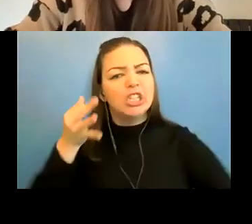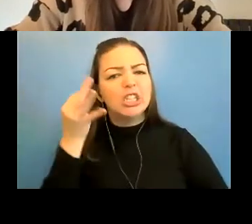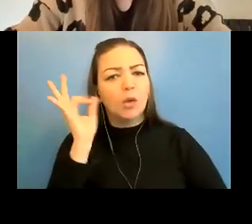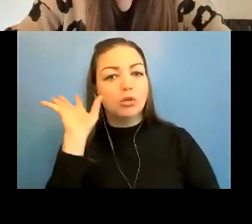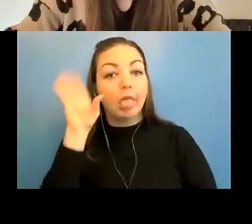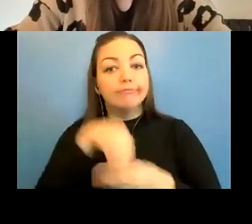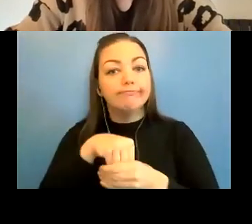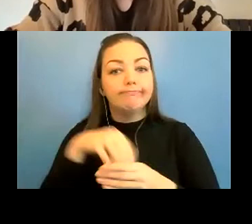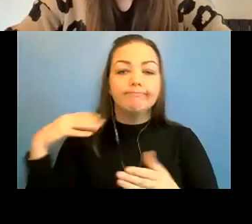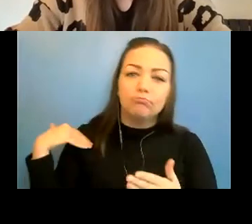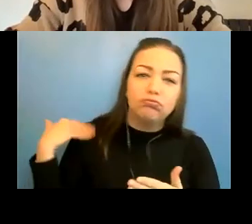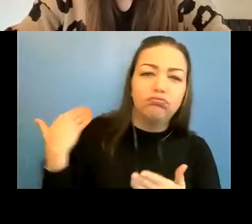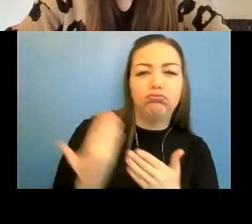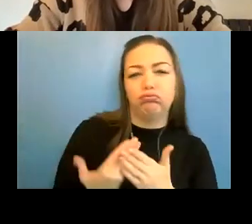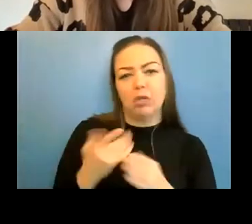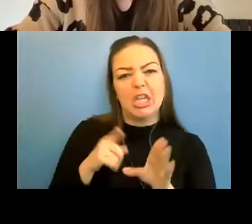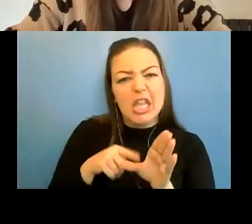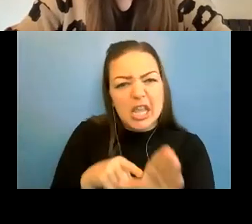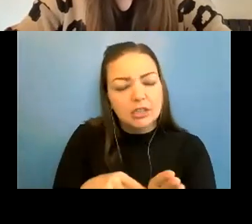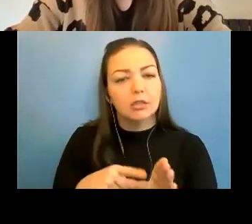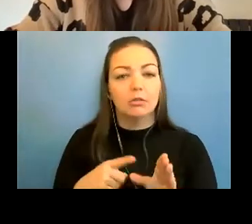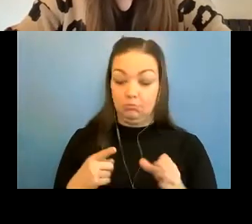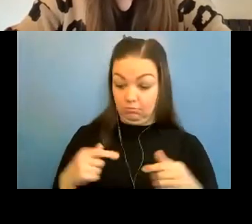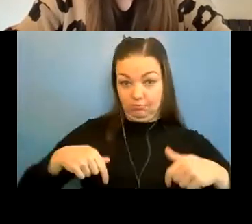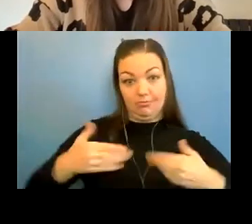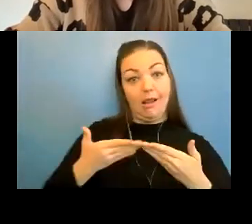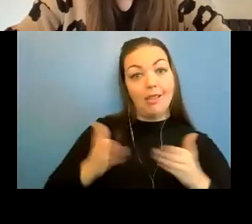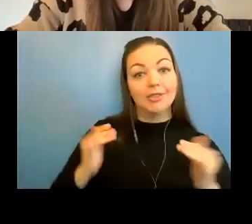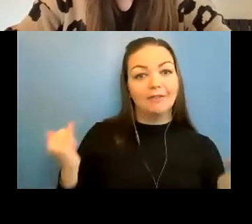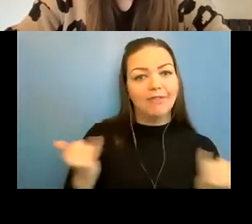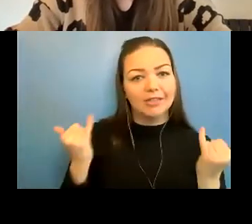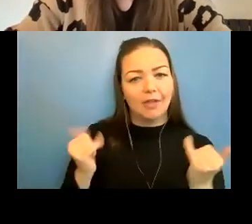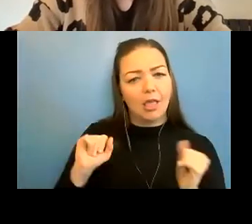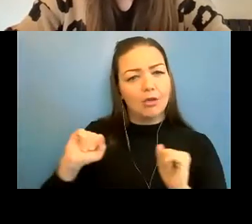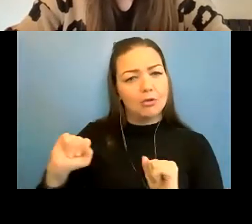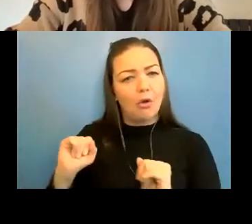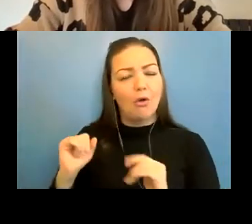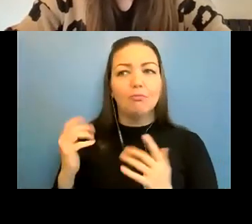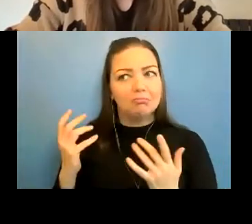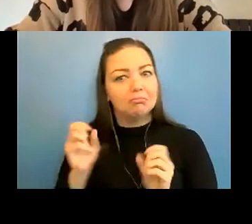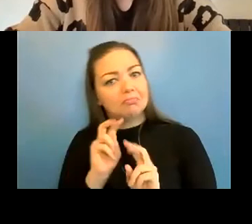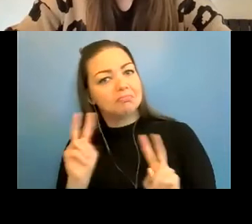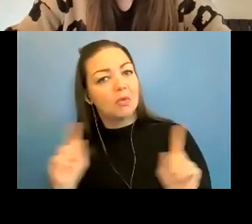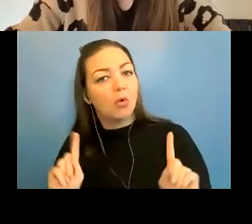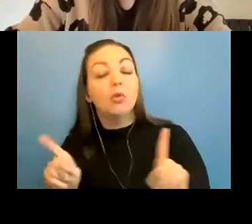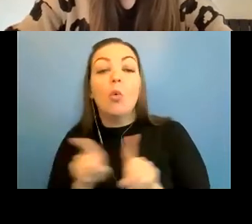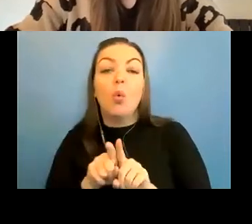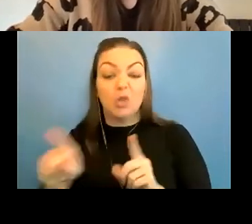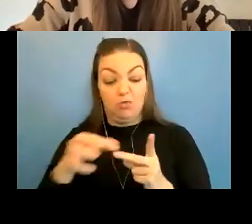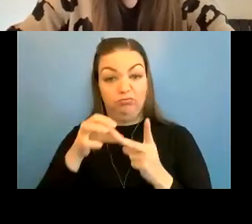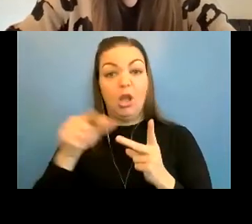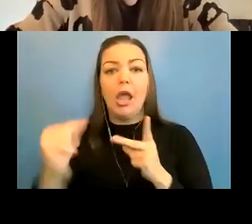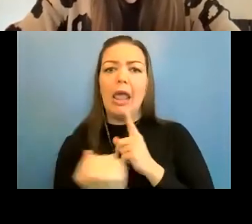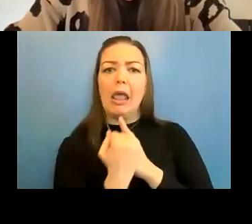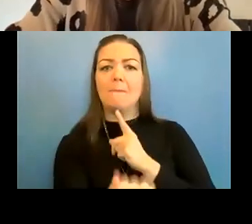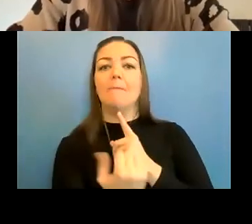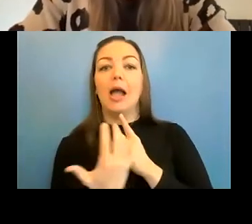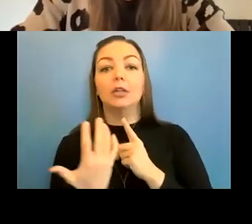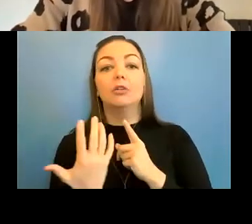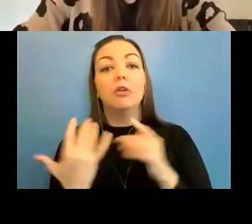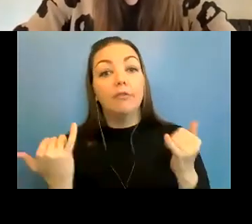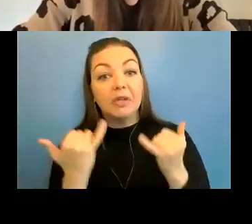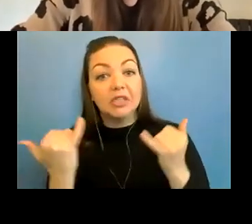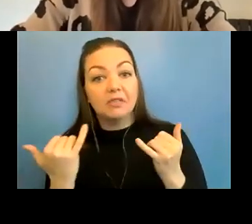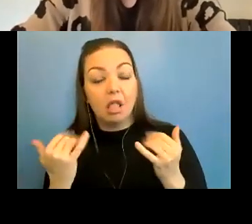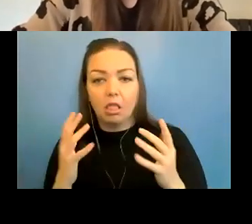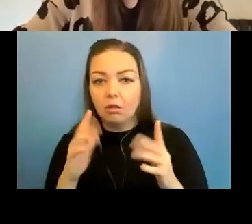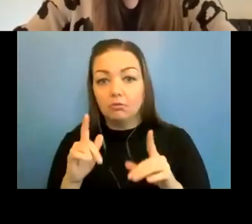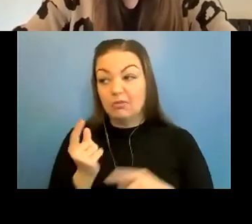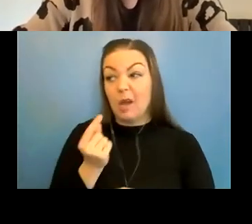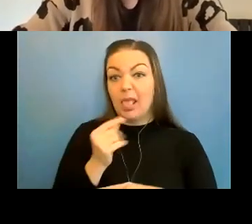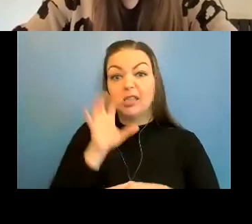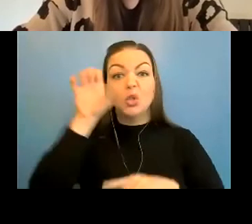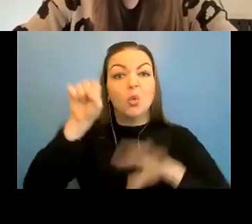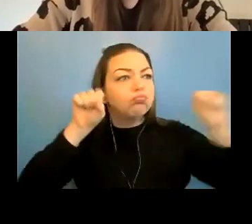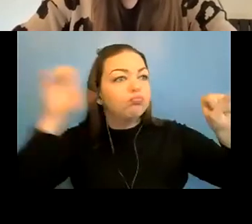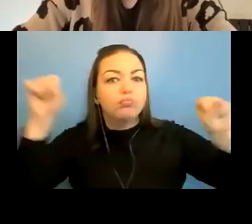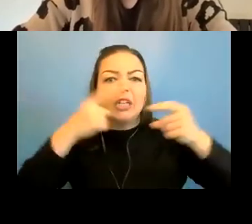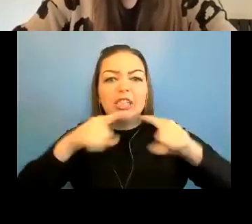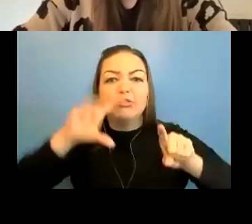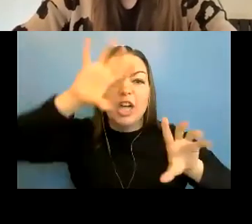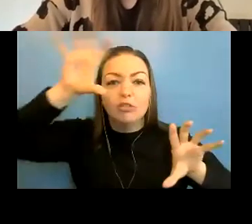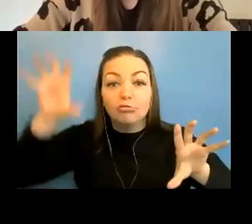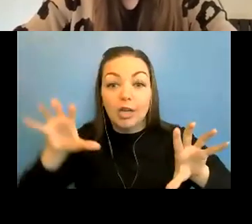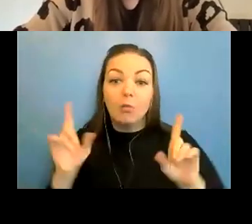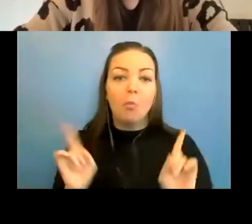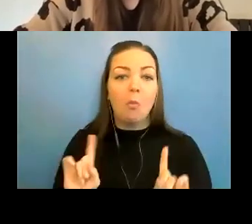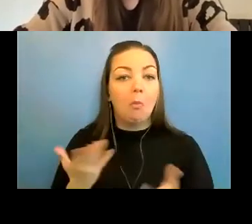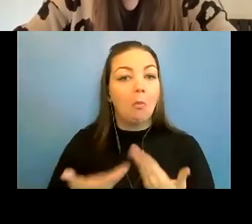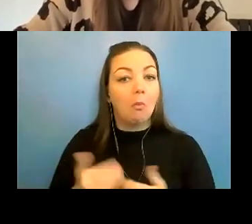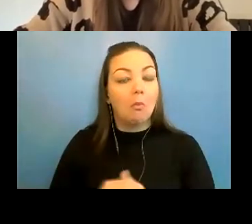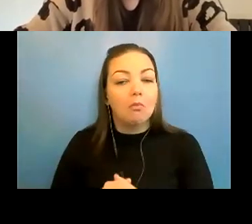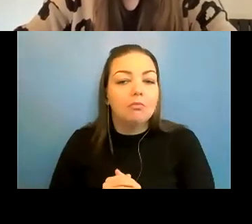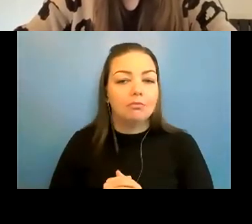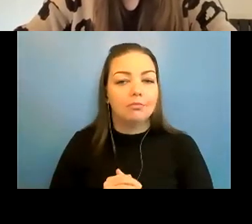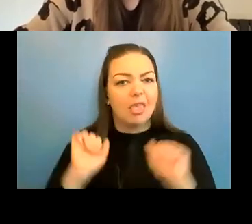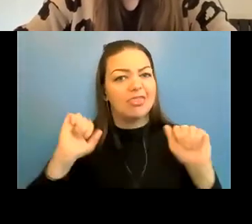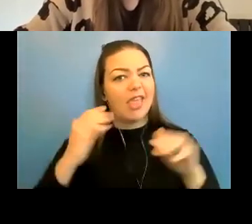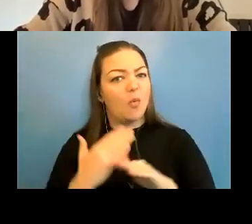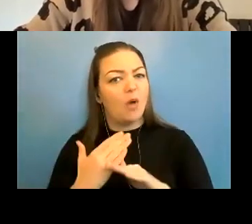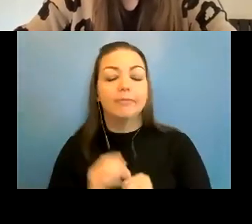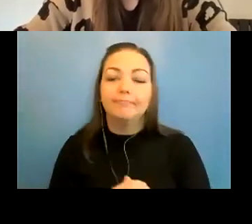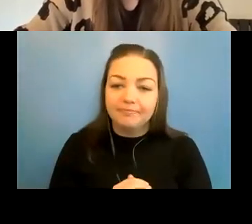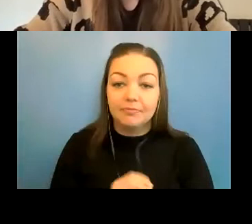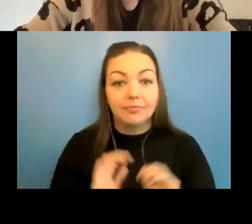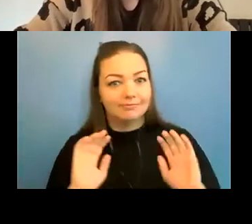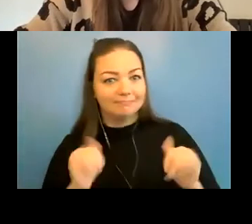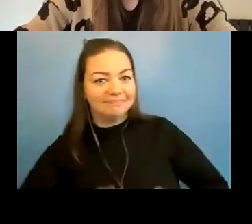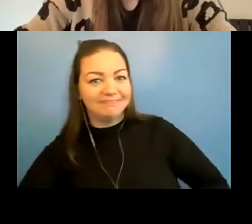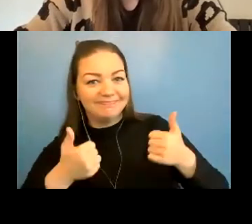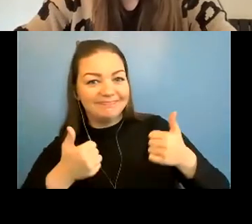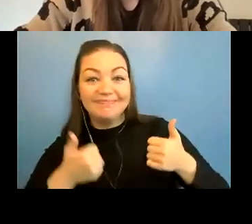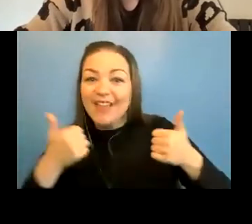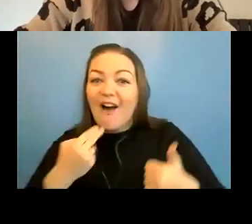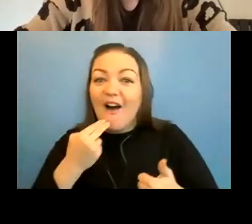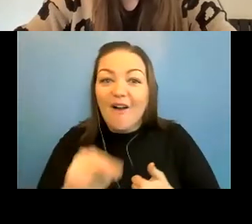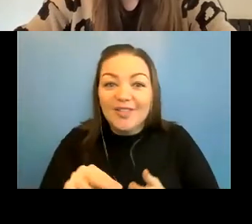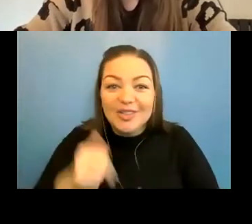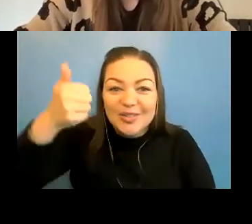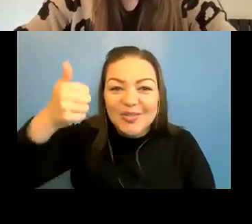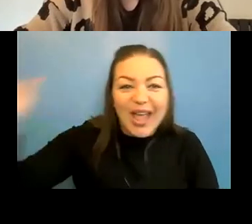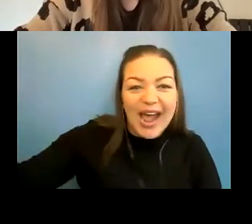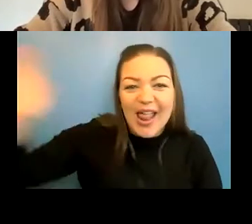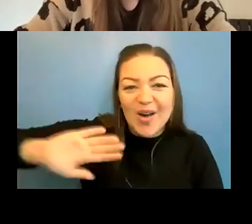I wondered if you wanted to explain a little bit about British Council's involvement across the years with the Unlimited Festival and the kind of impact that you have seen